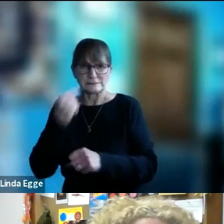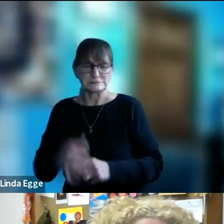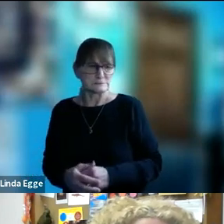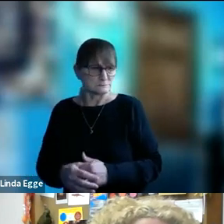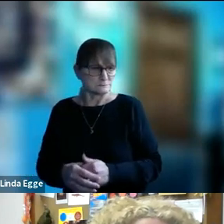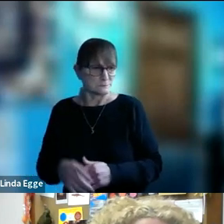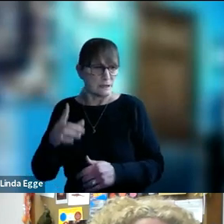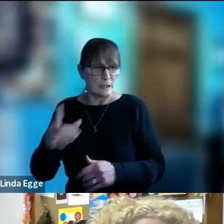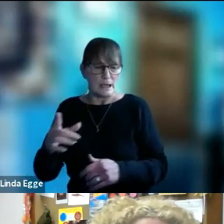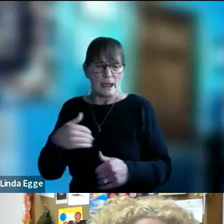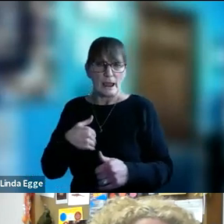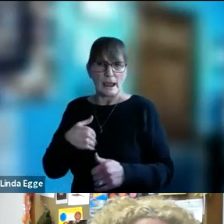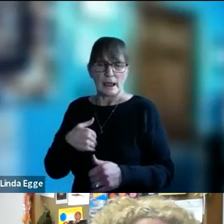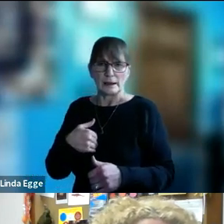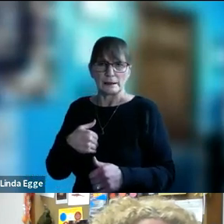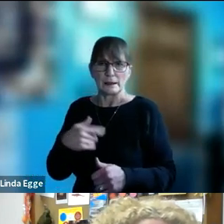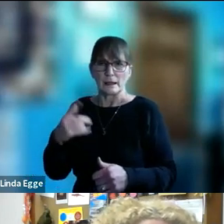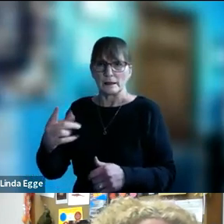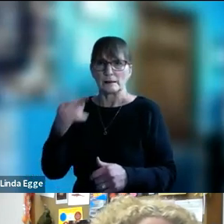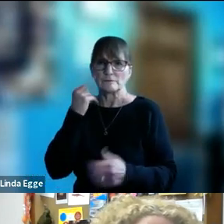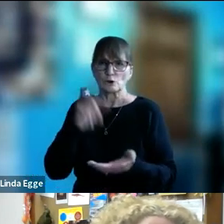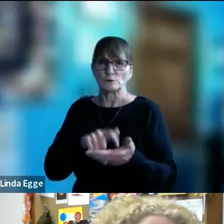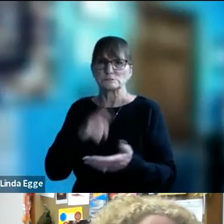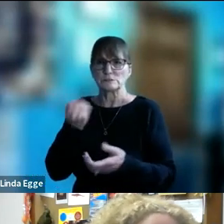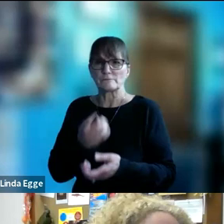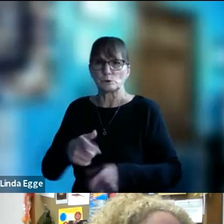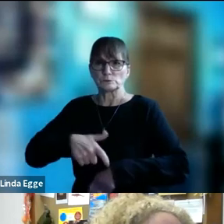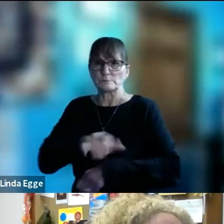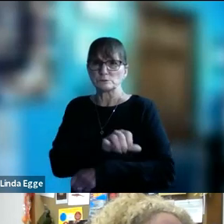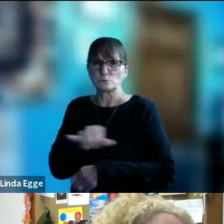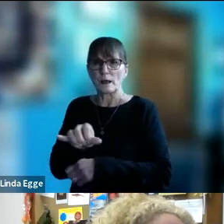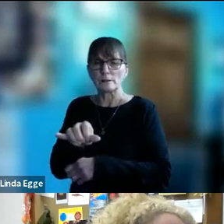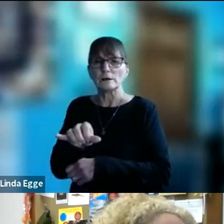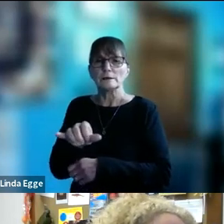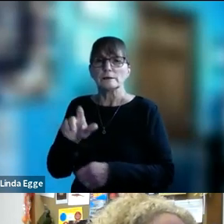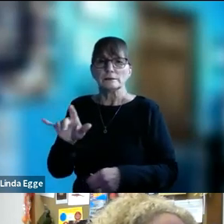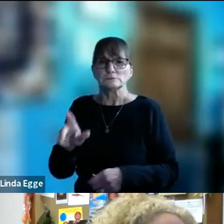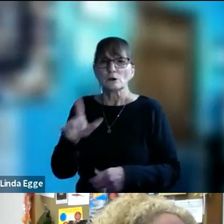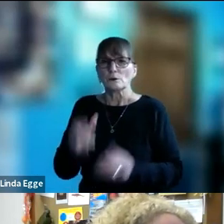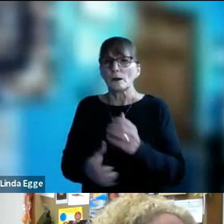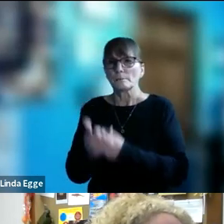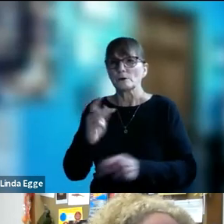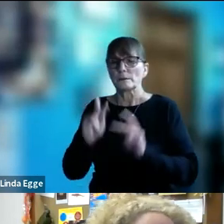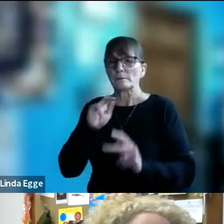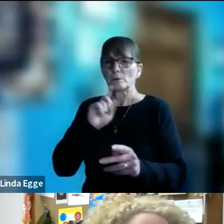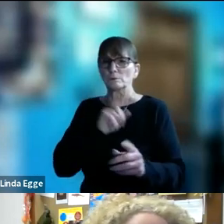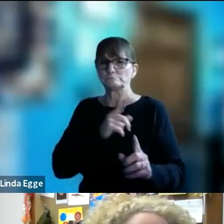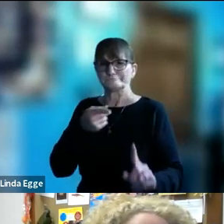And that, I've only seen a couple times too. Most people, when they point out that's probably what's causing it.